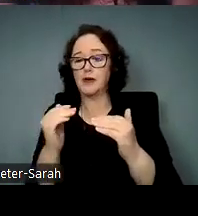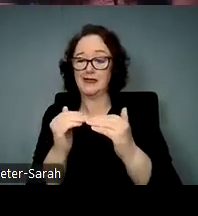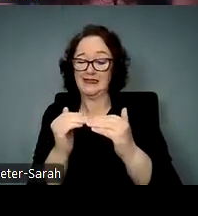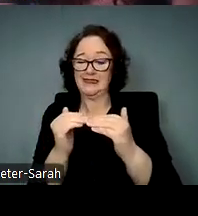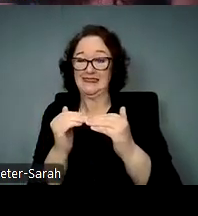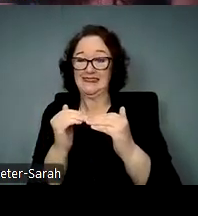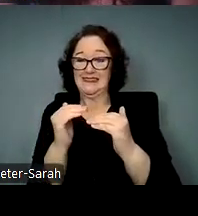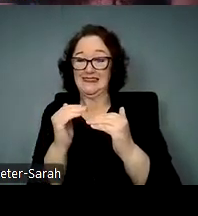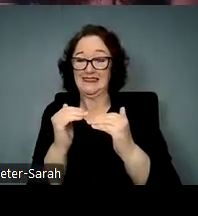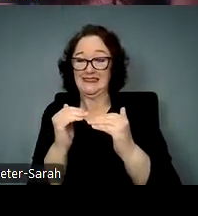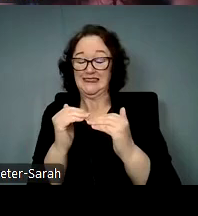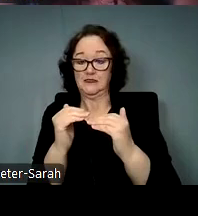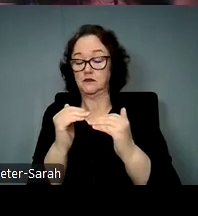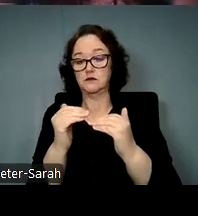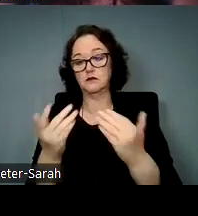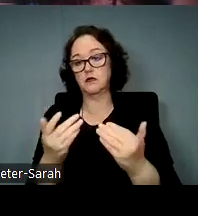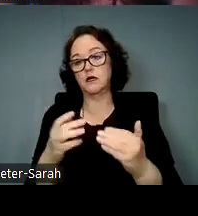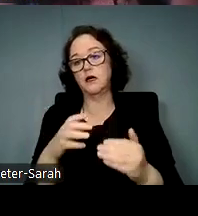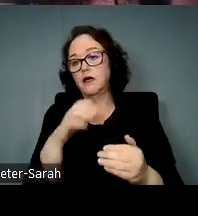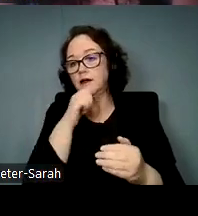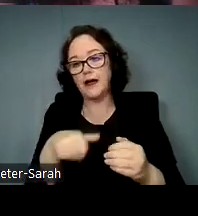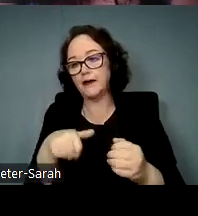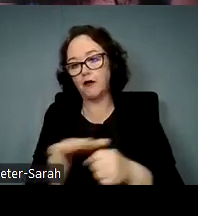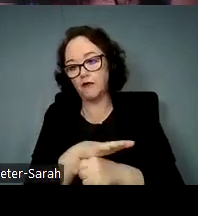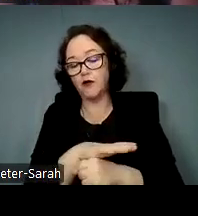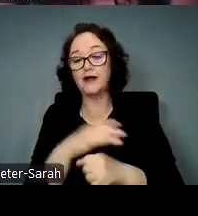bit more, it would cover more people who need care. You can